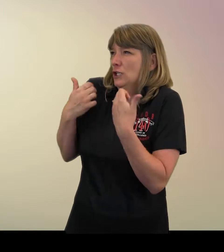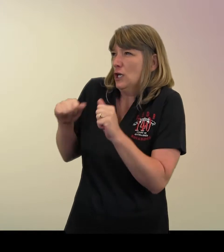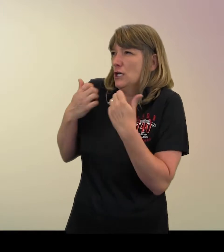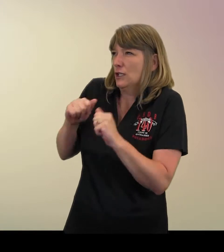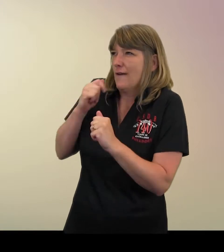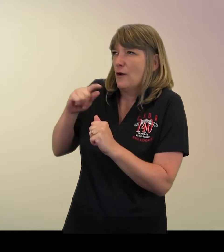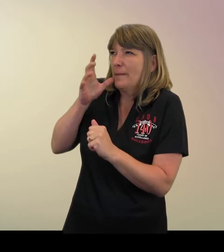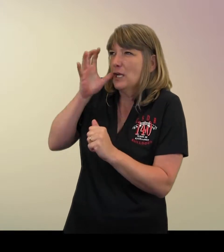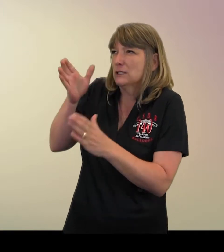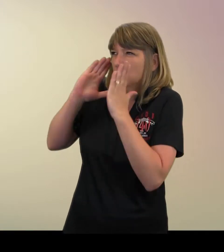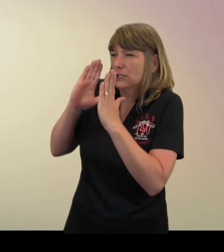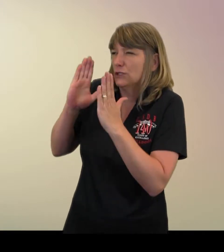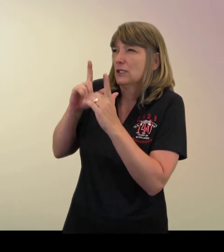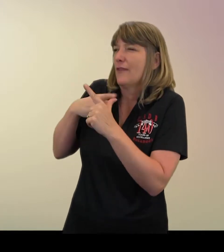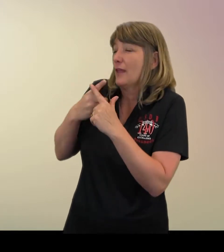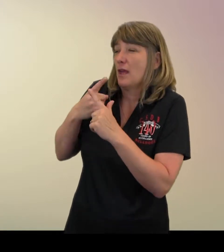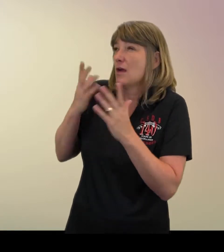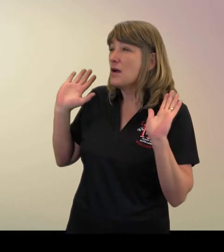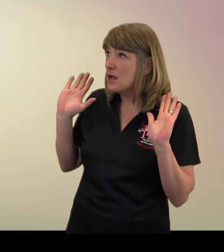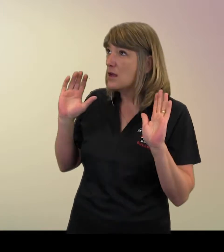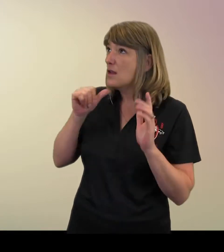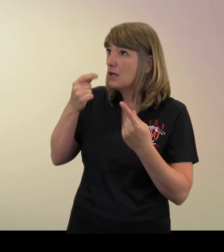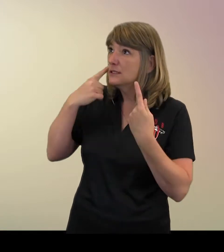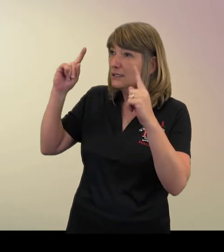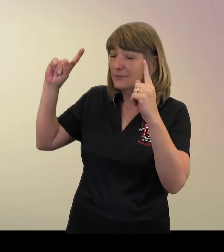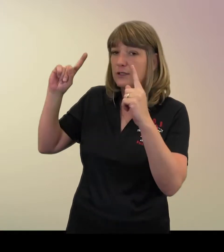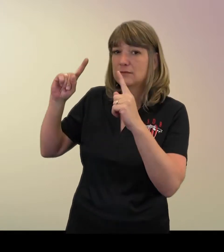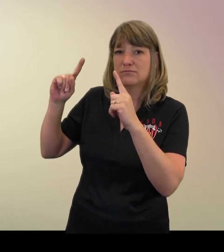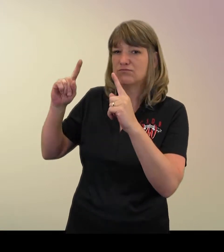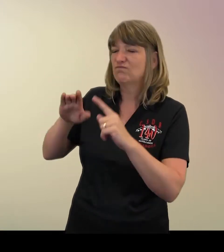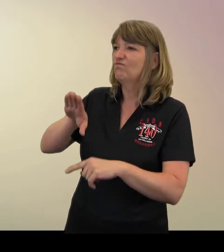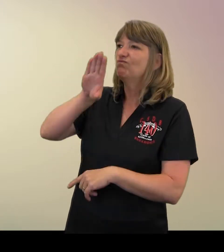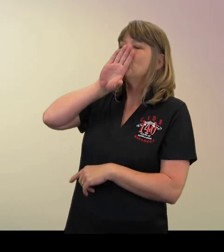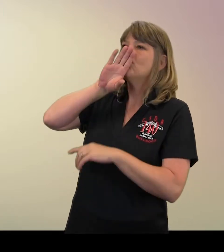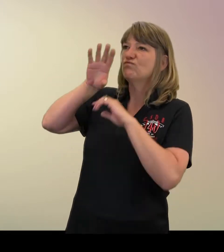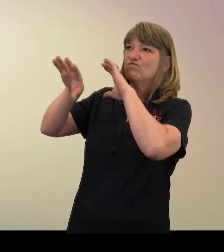to get their parents attention first, and when they're unsuccessful with that, they just get frustrated